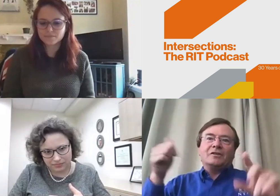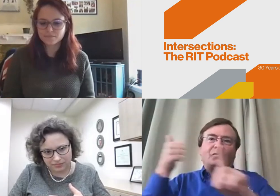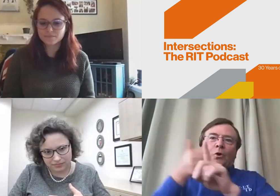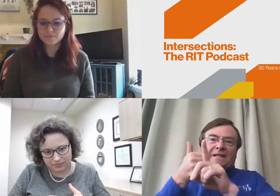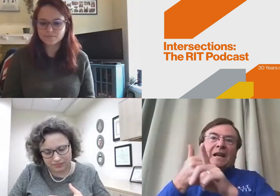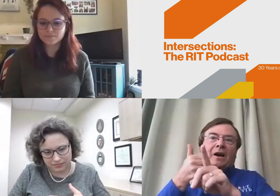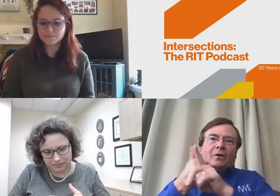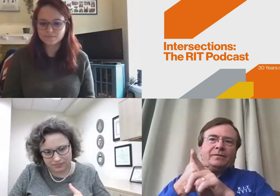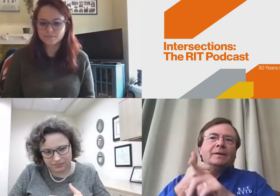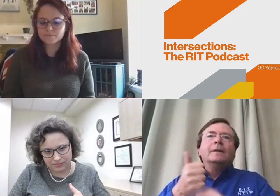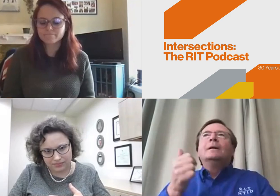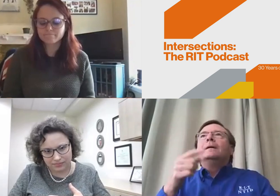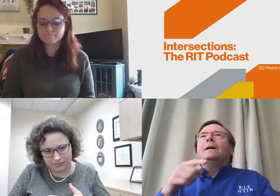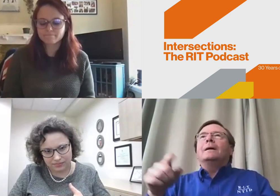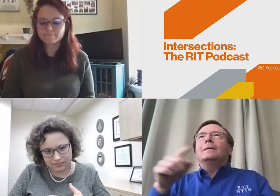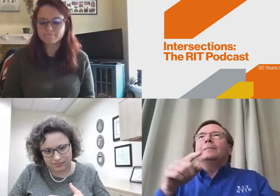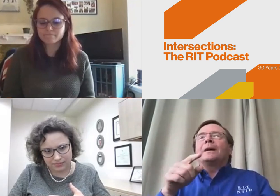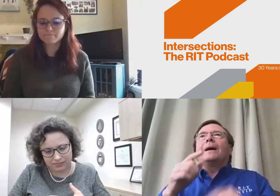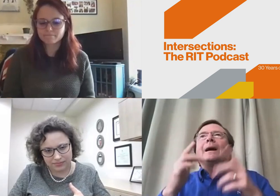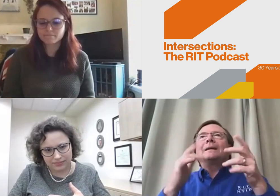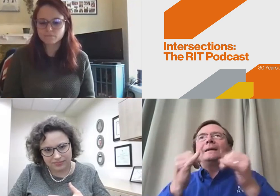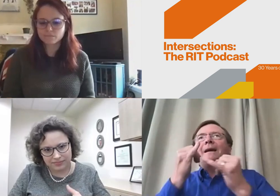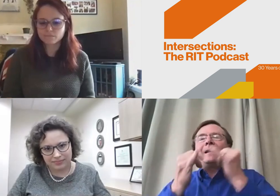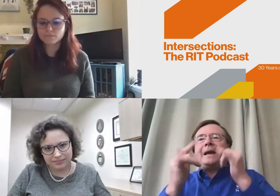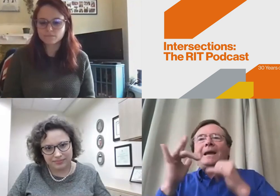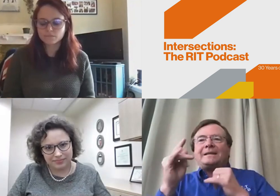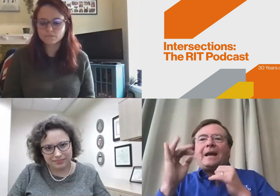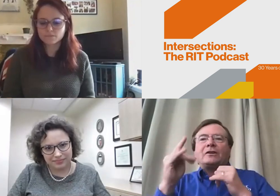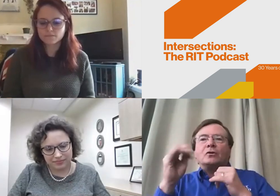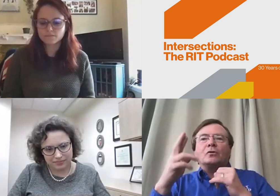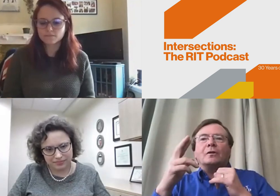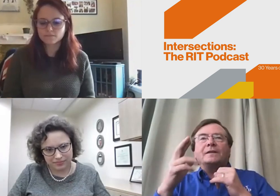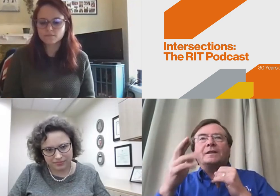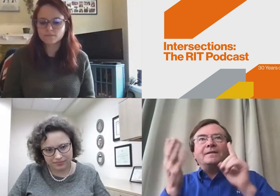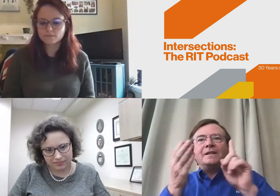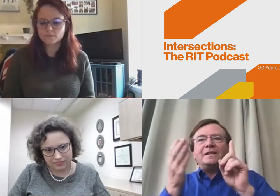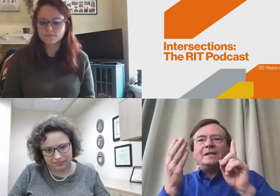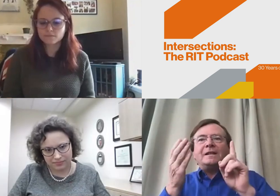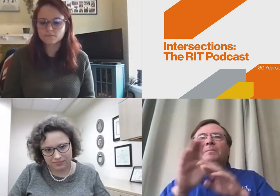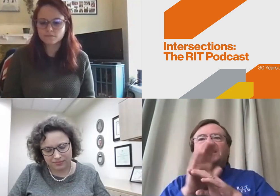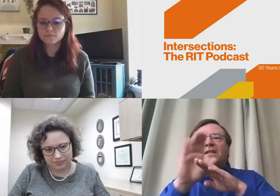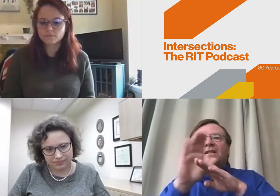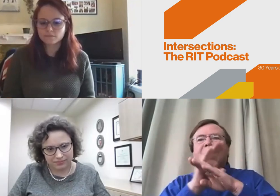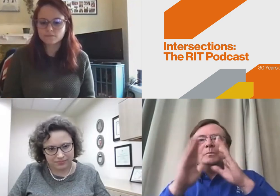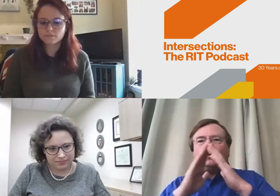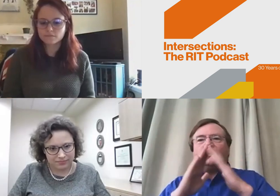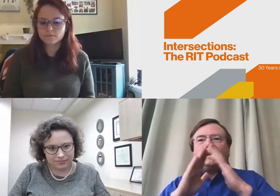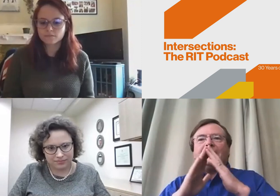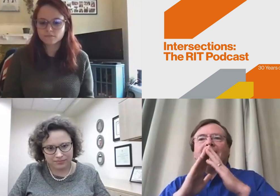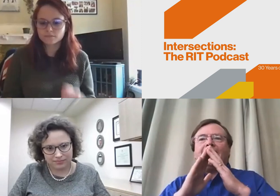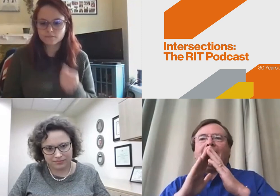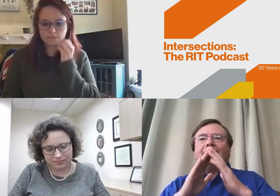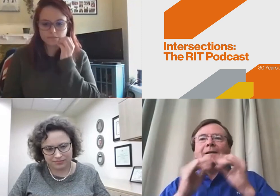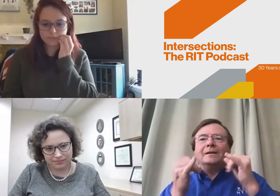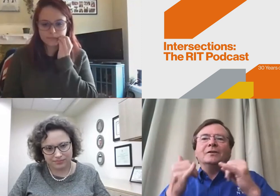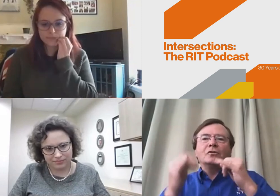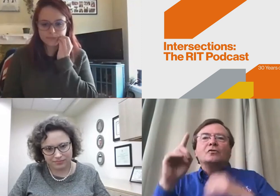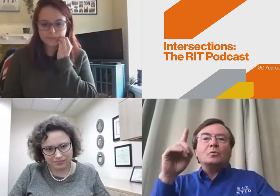for itself. But I think that last sector of convincing the business community that individuals with